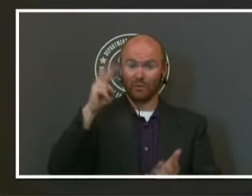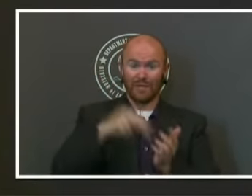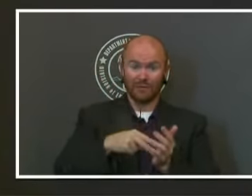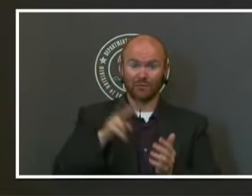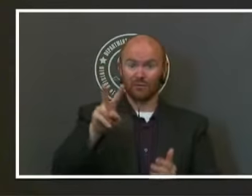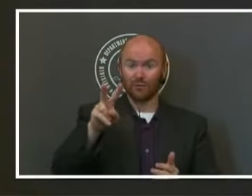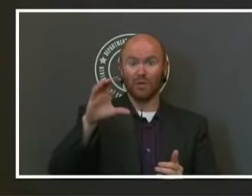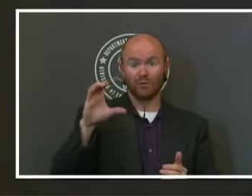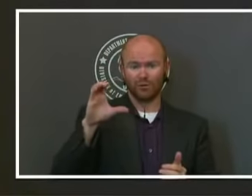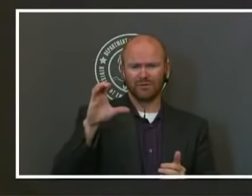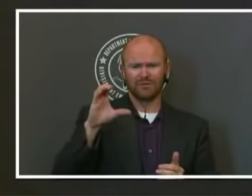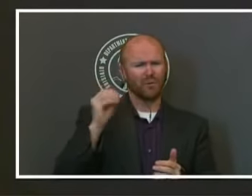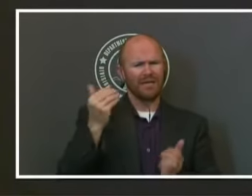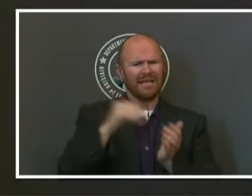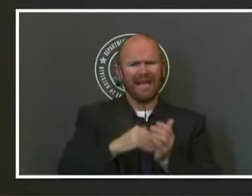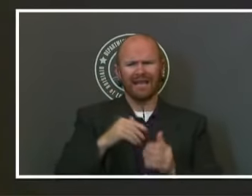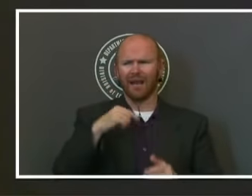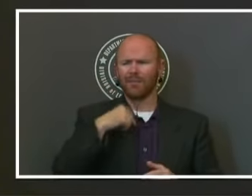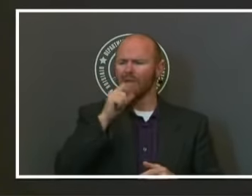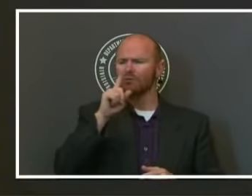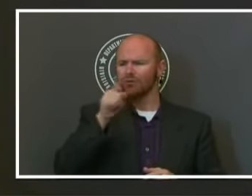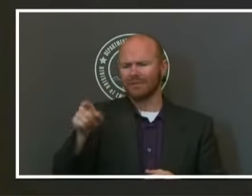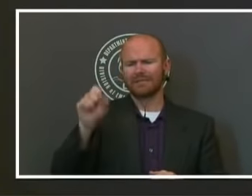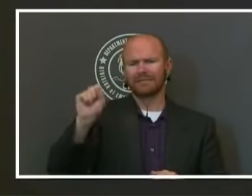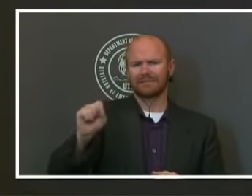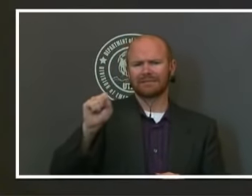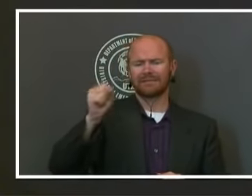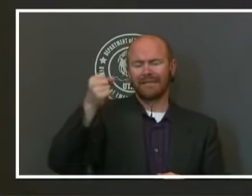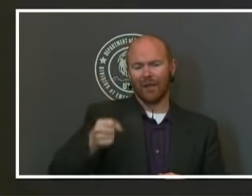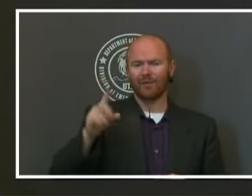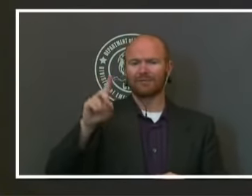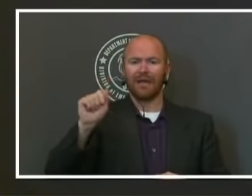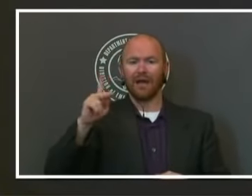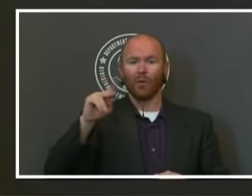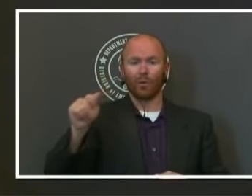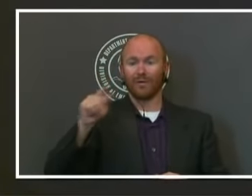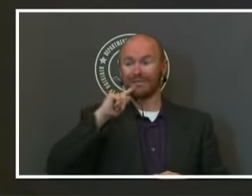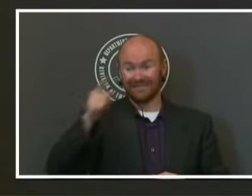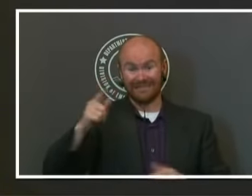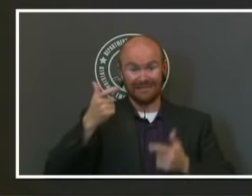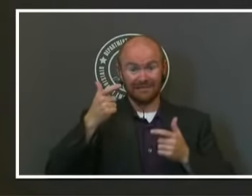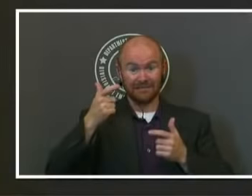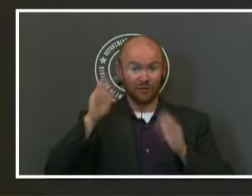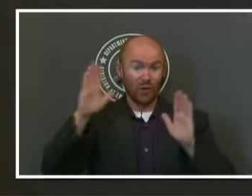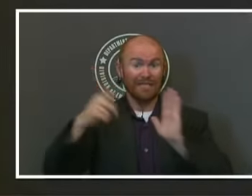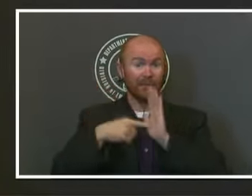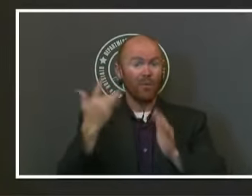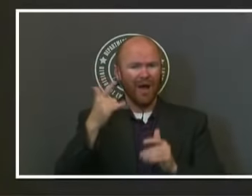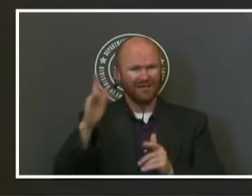so I'm not sure the South Dakota such a great example either not